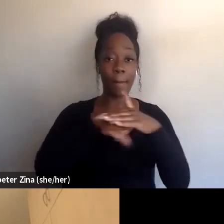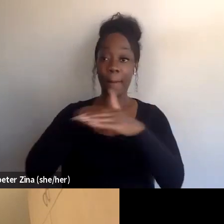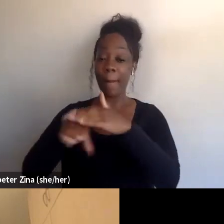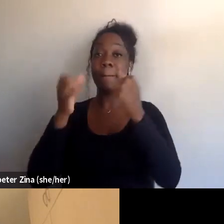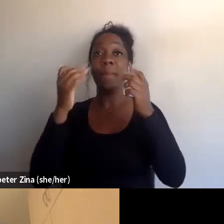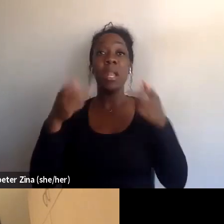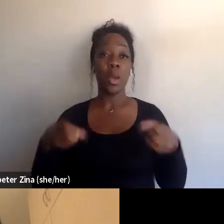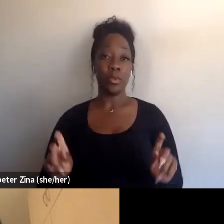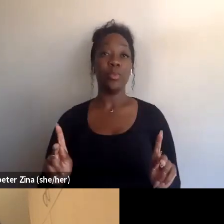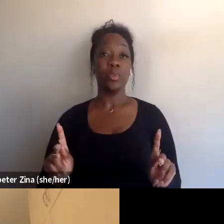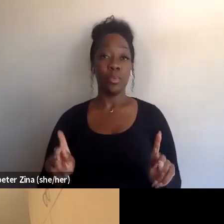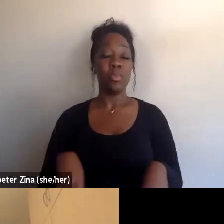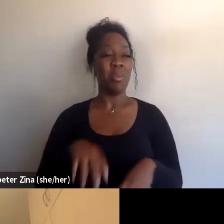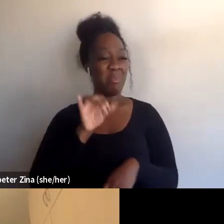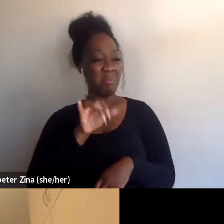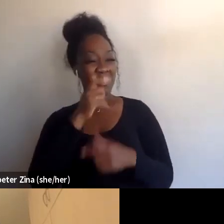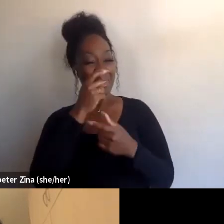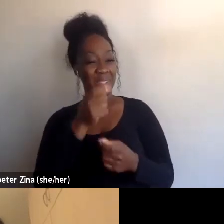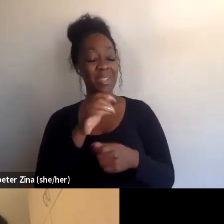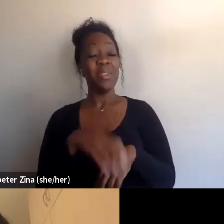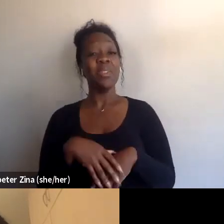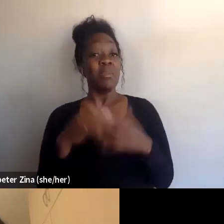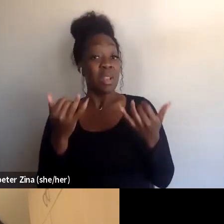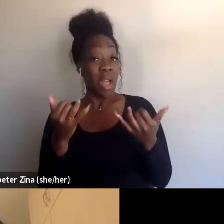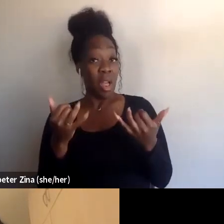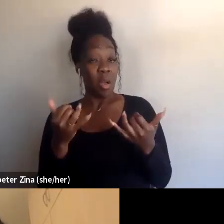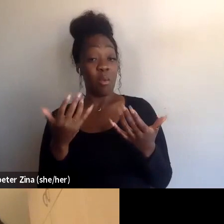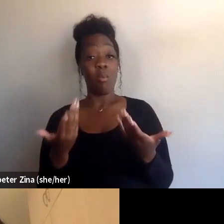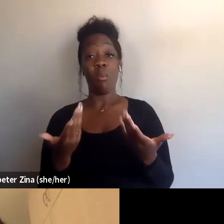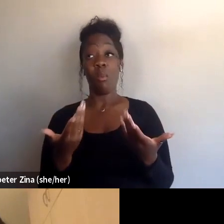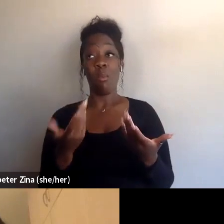And what's it like now for a young female artist